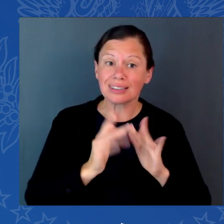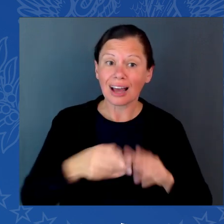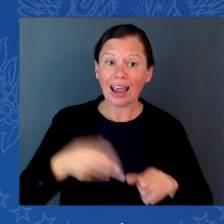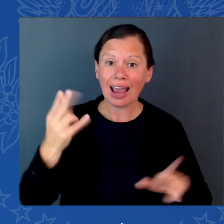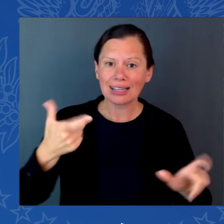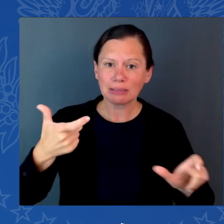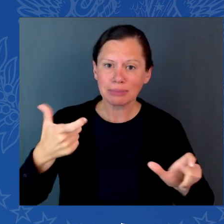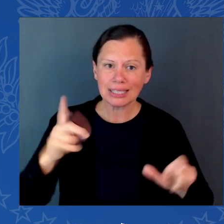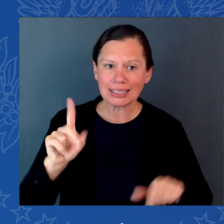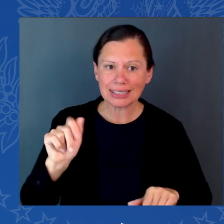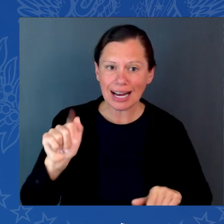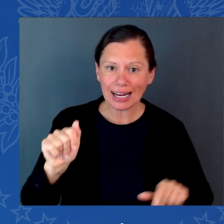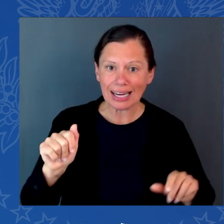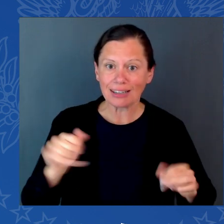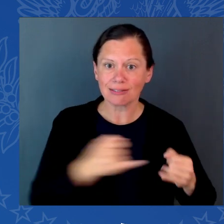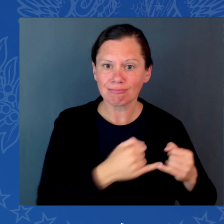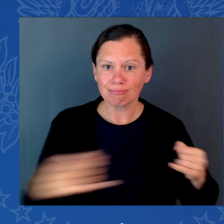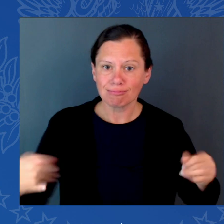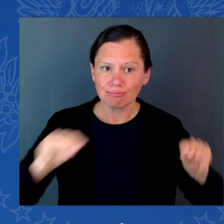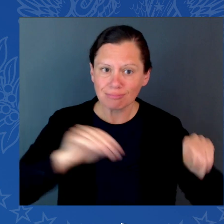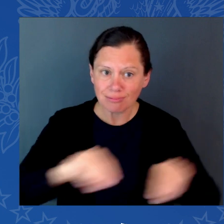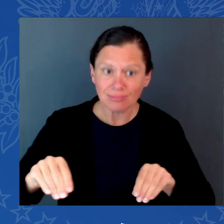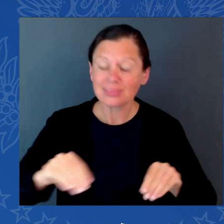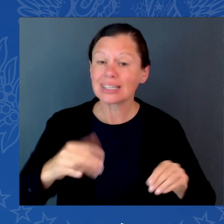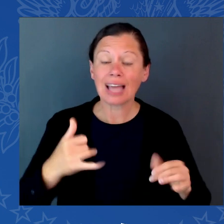and create business opportunities all along the way.